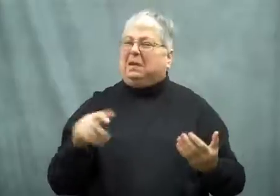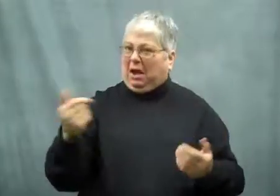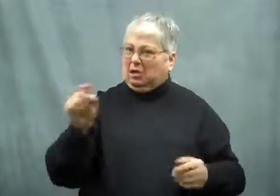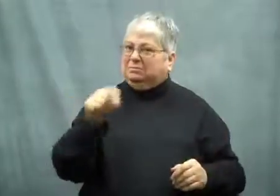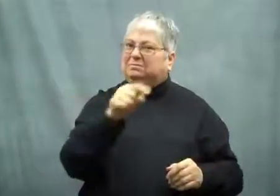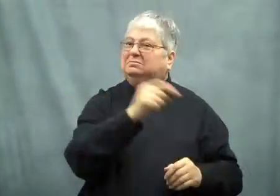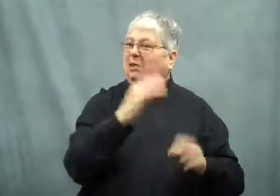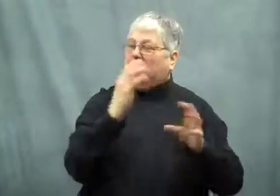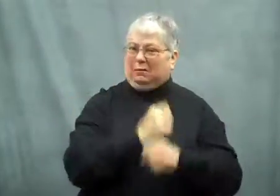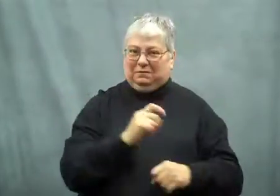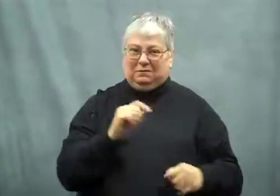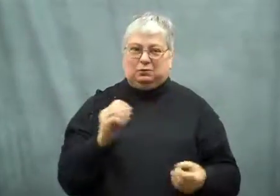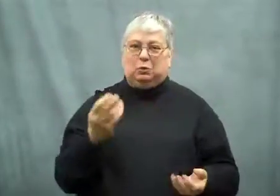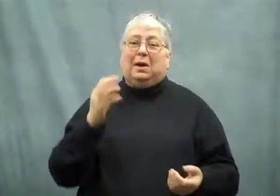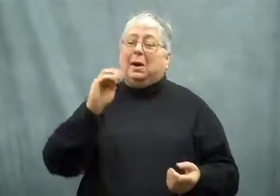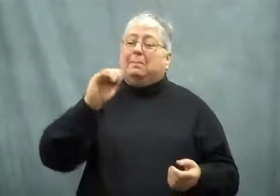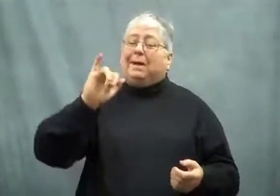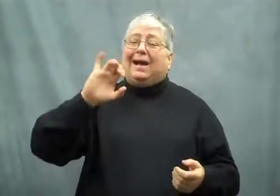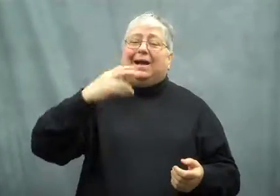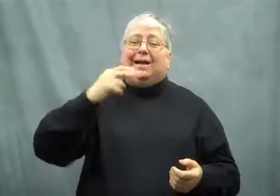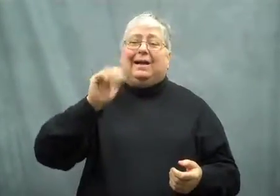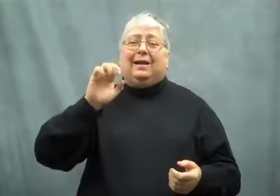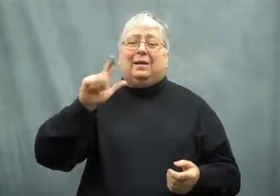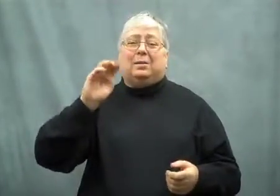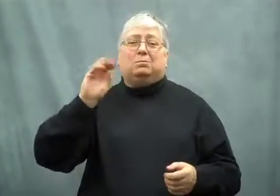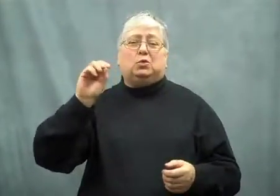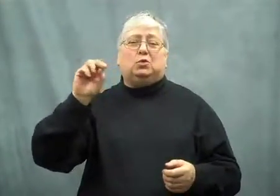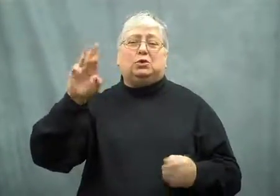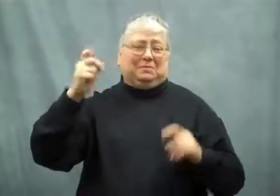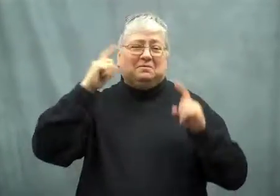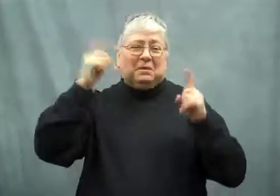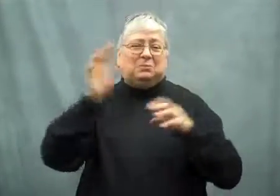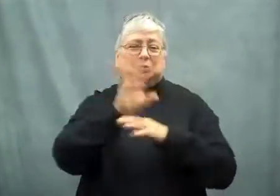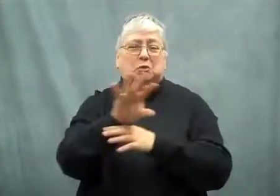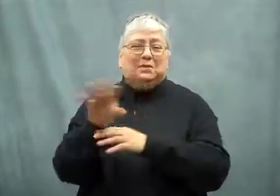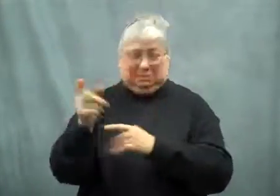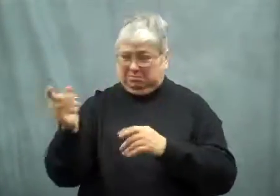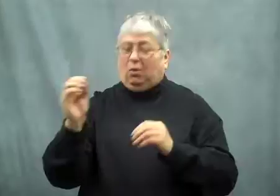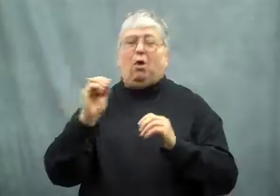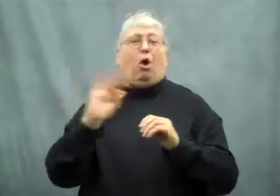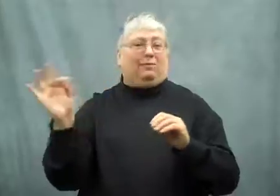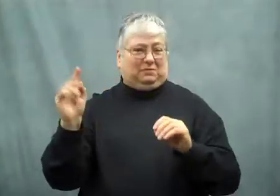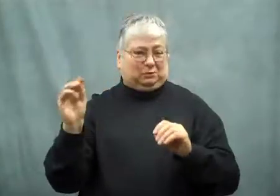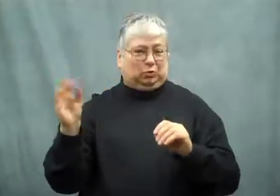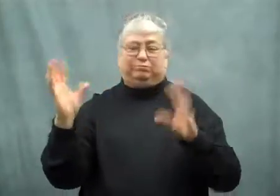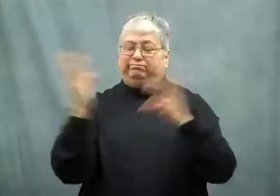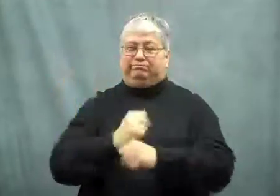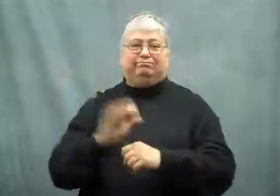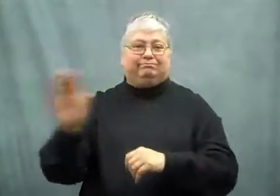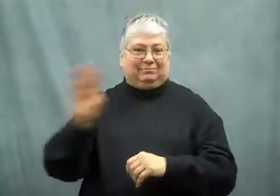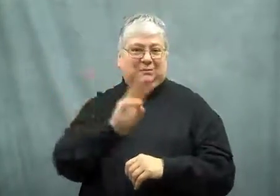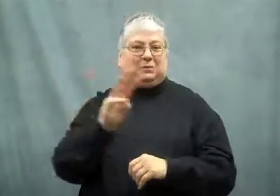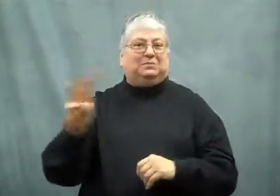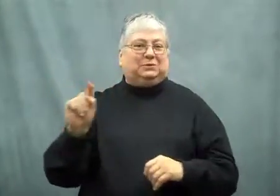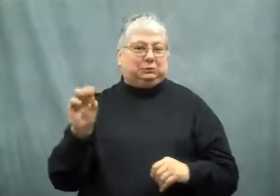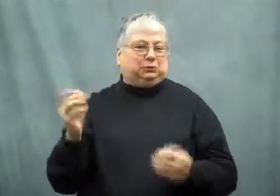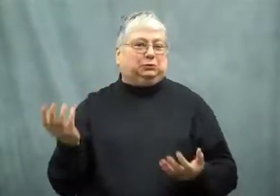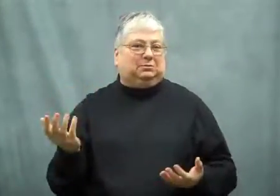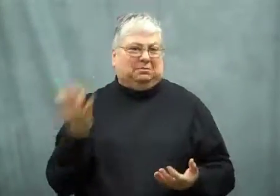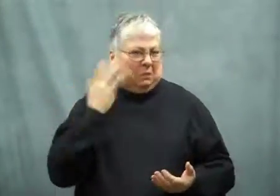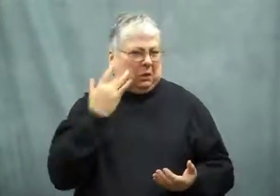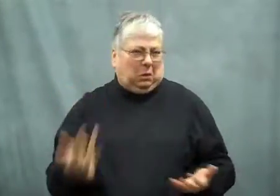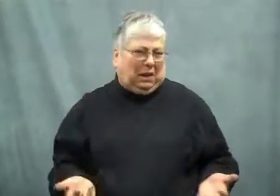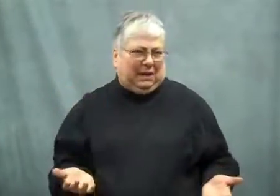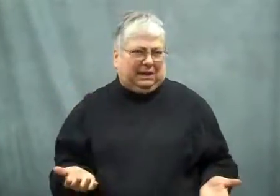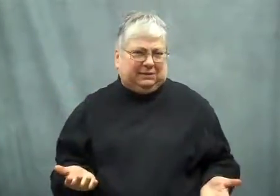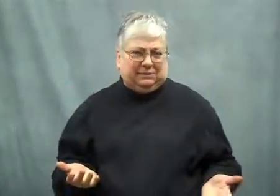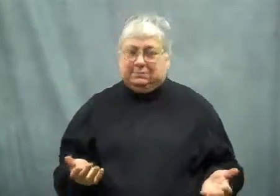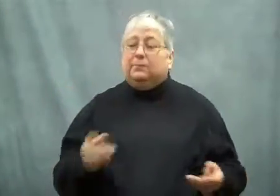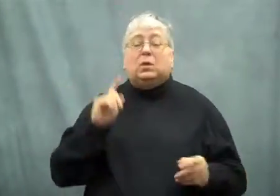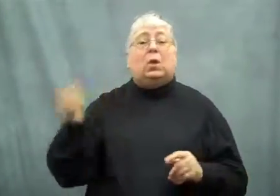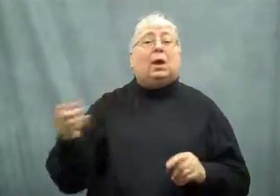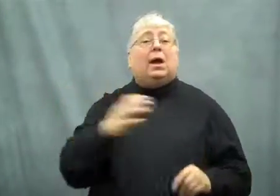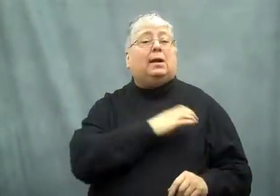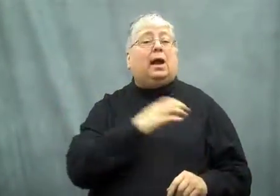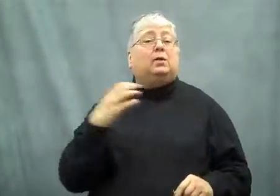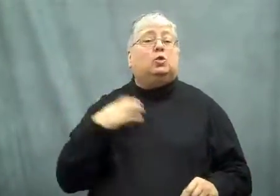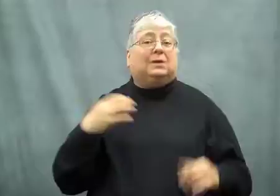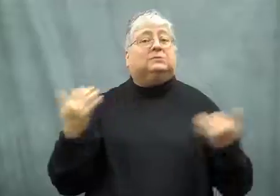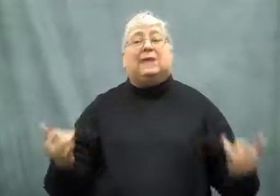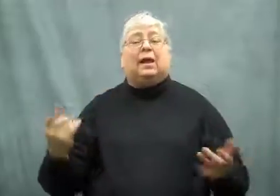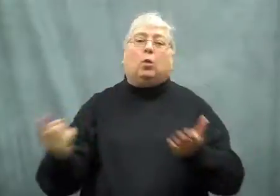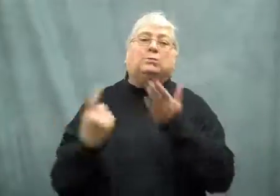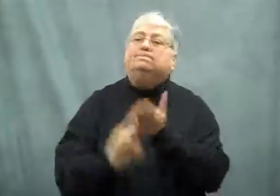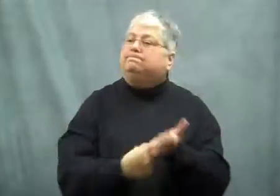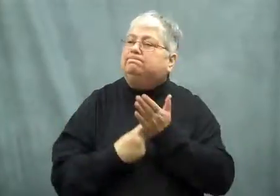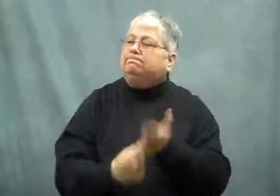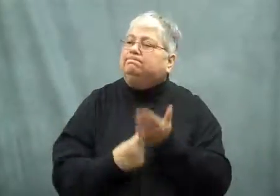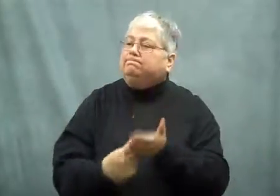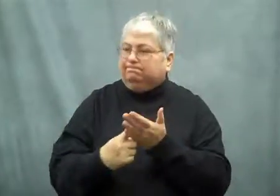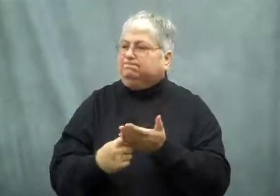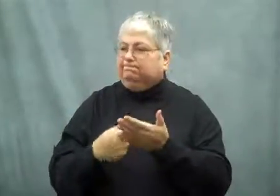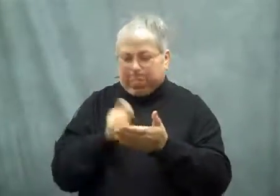Others were shut down too. Michael Moore, the filmmaker, shut his sites down as well.